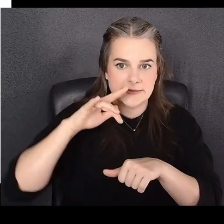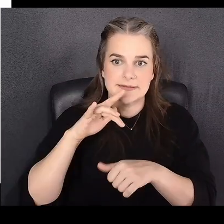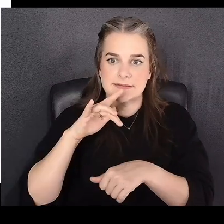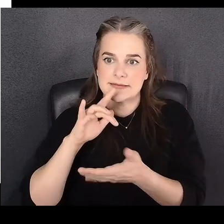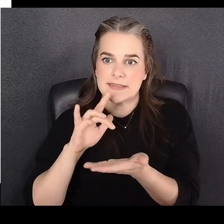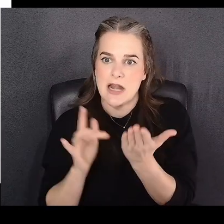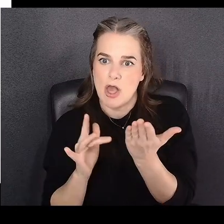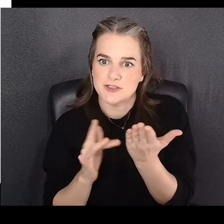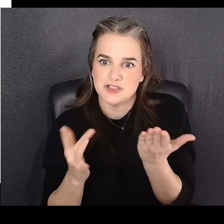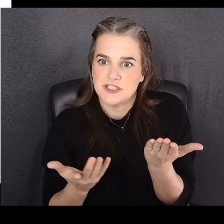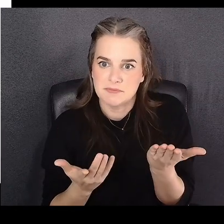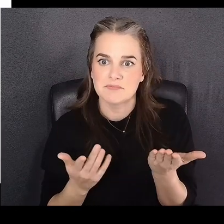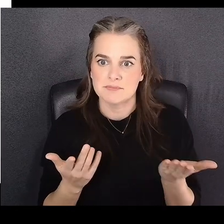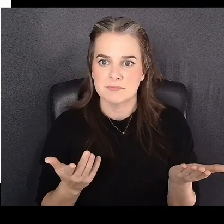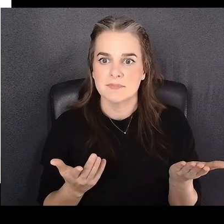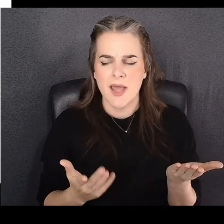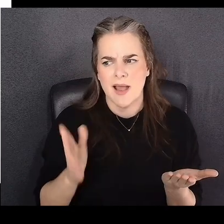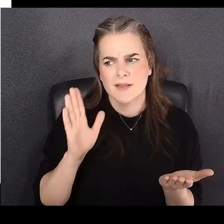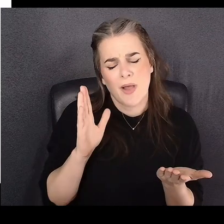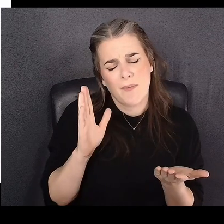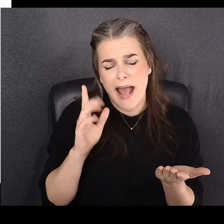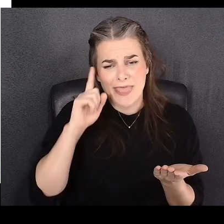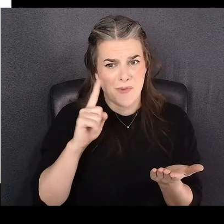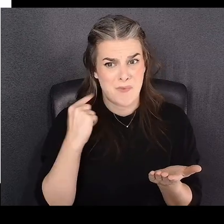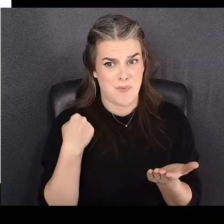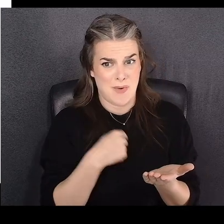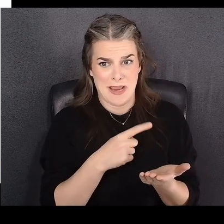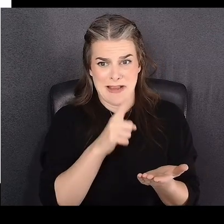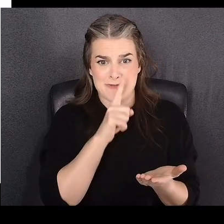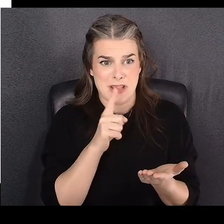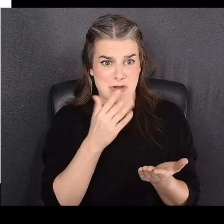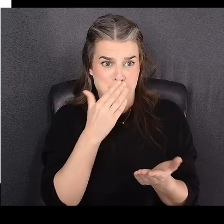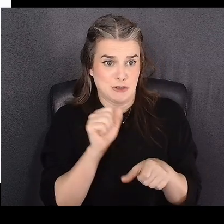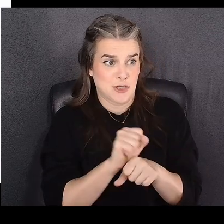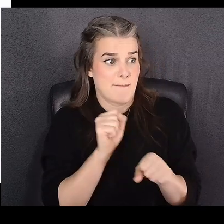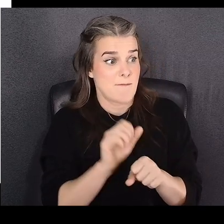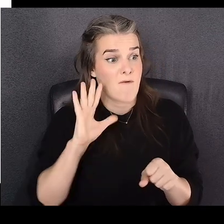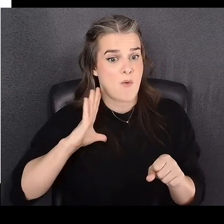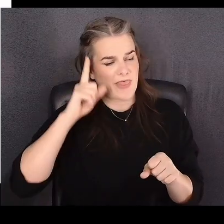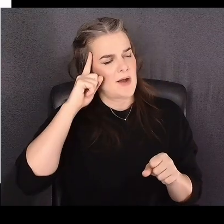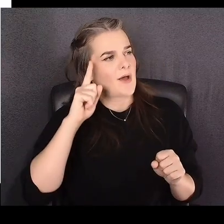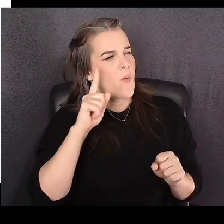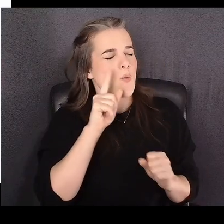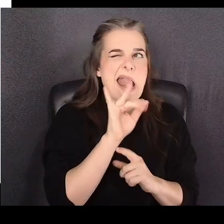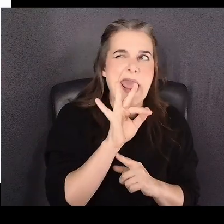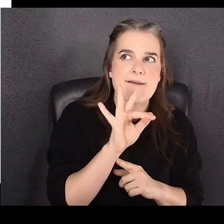And it's really neat because these were all just the what ifs. Like, what if I could do a drum again? What if I could play piano again?